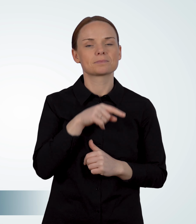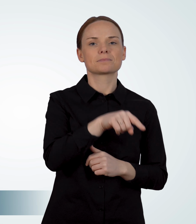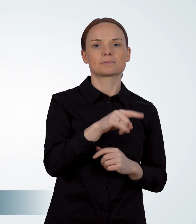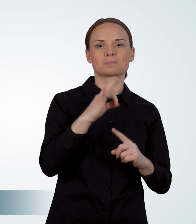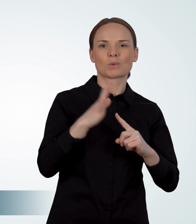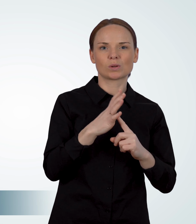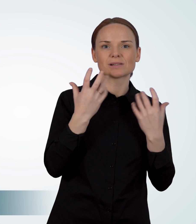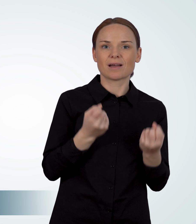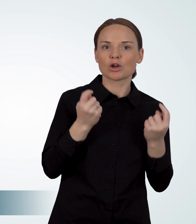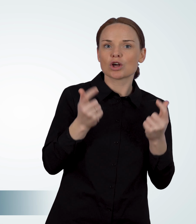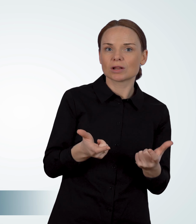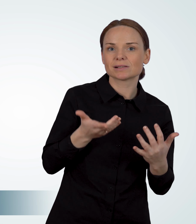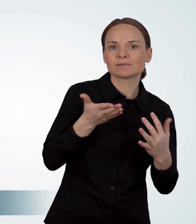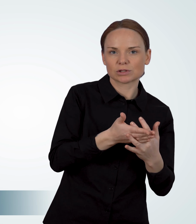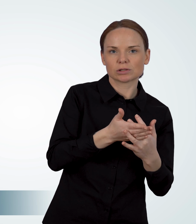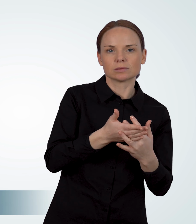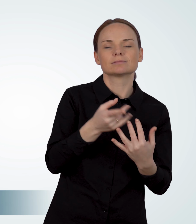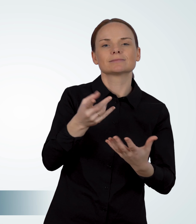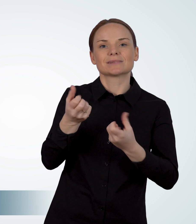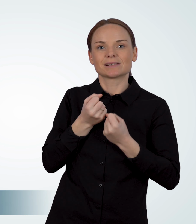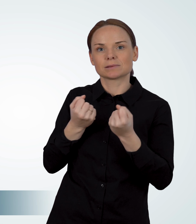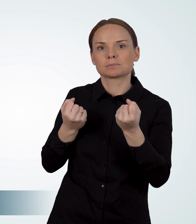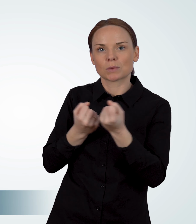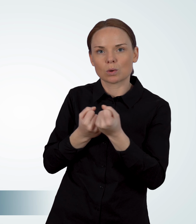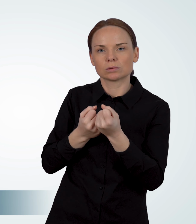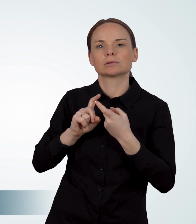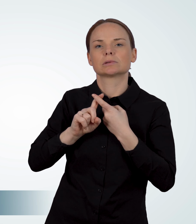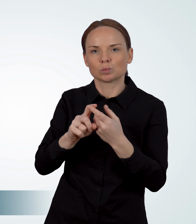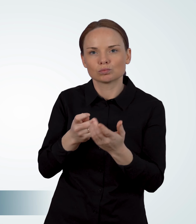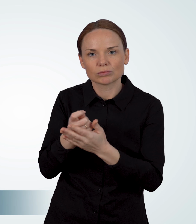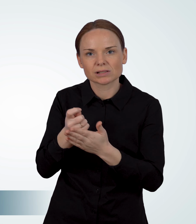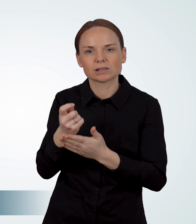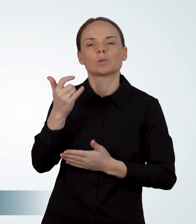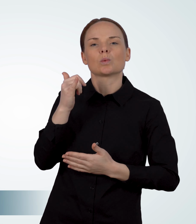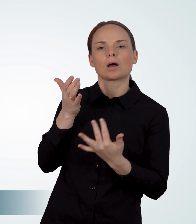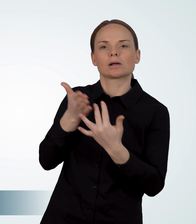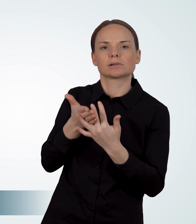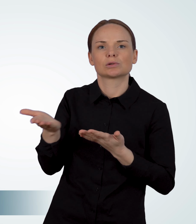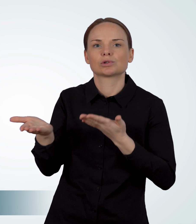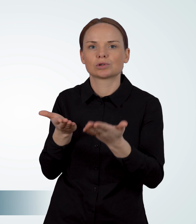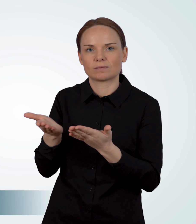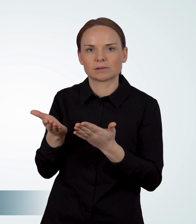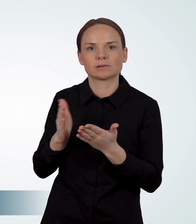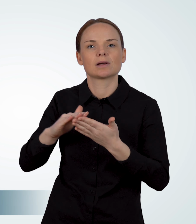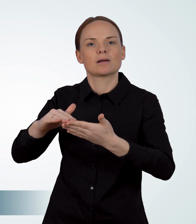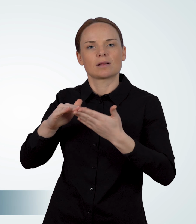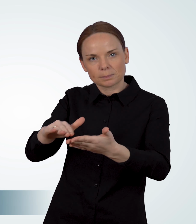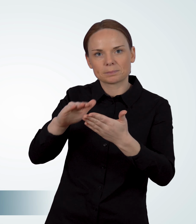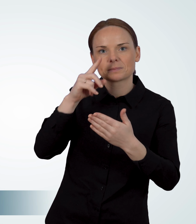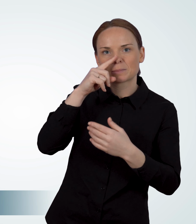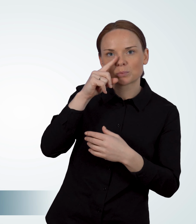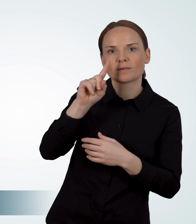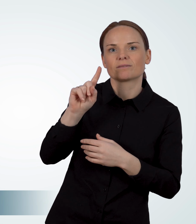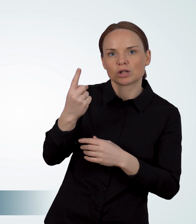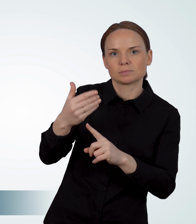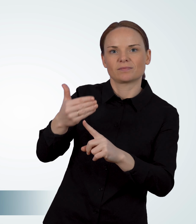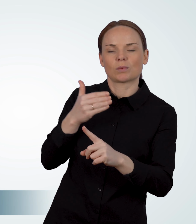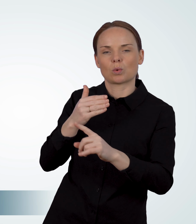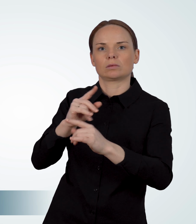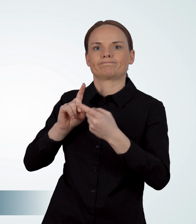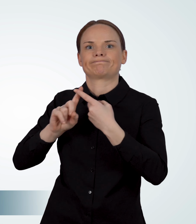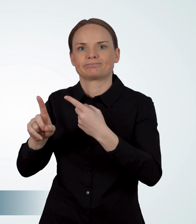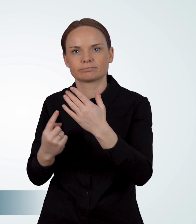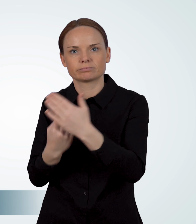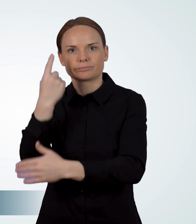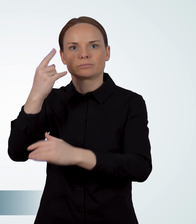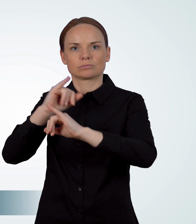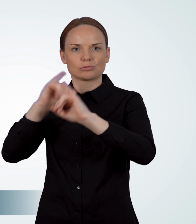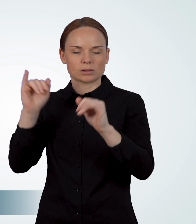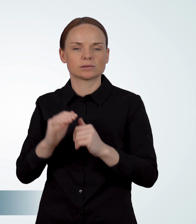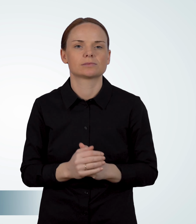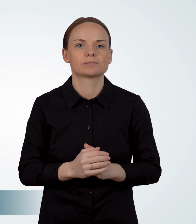They could include support to keep renting or services that help people before they reach crisis point.